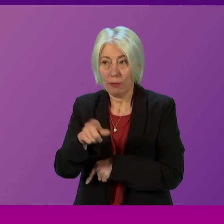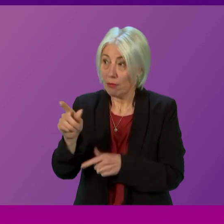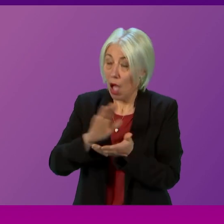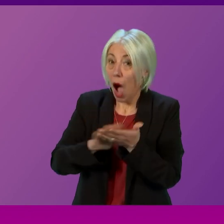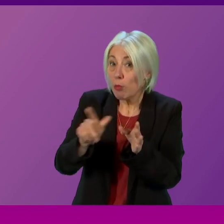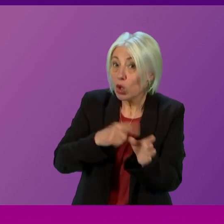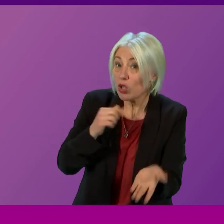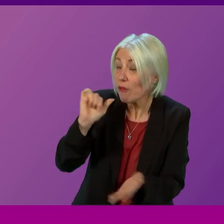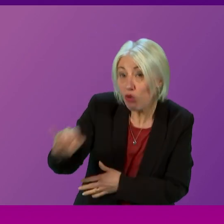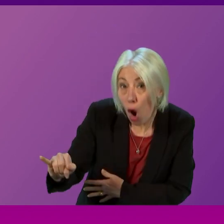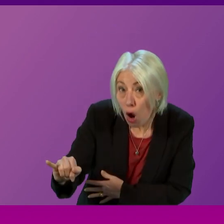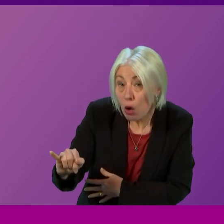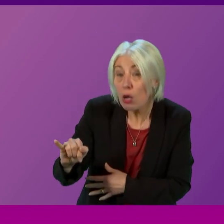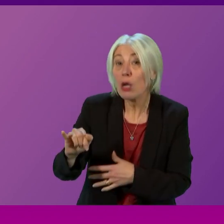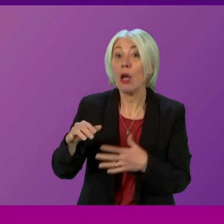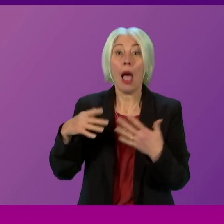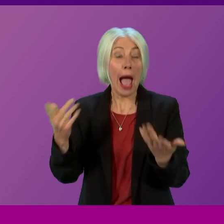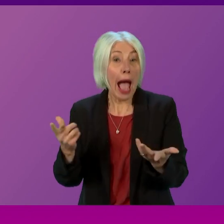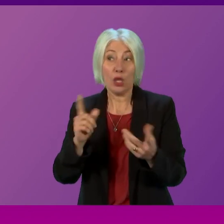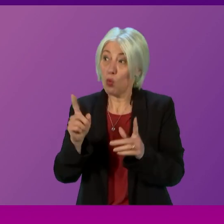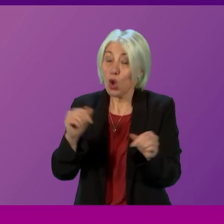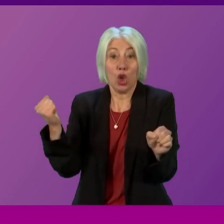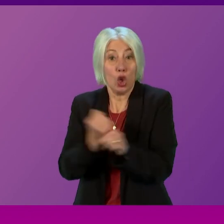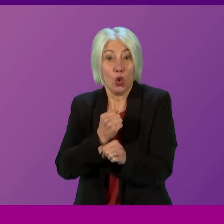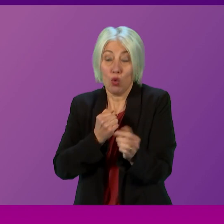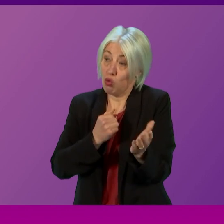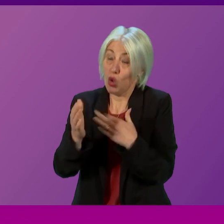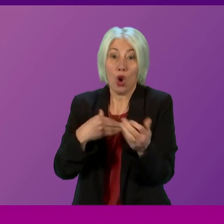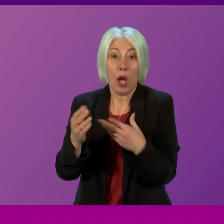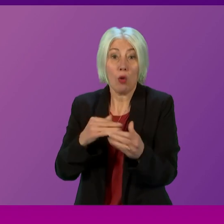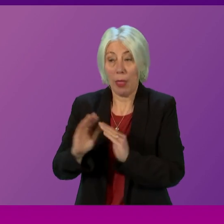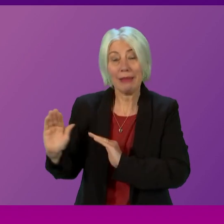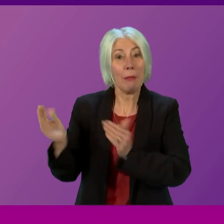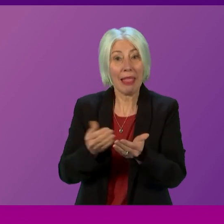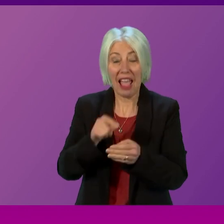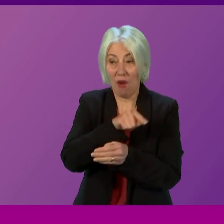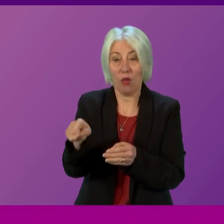outline what steps she will take to address the supply chain issues and reassure parents?